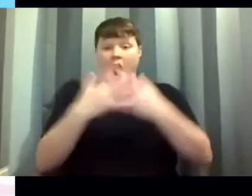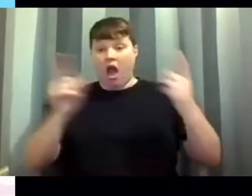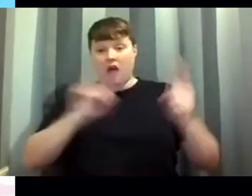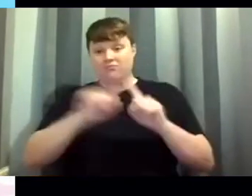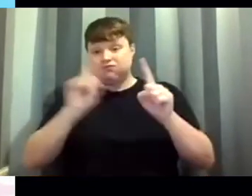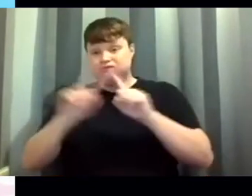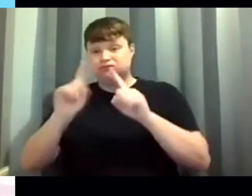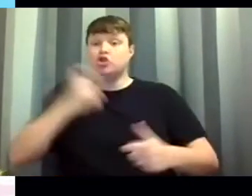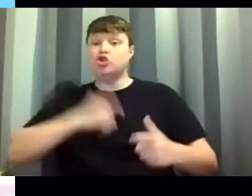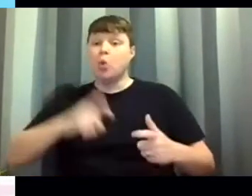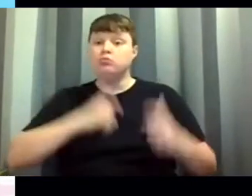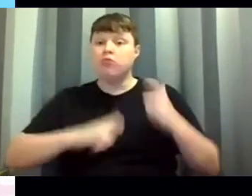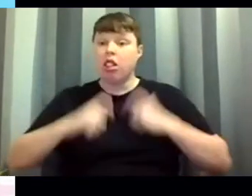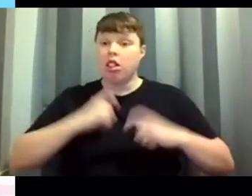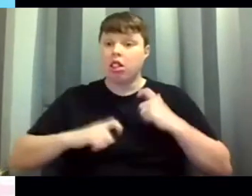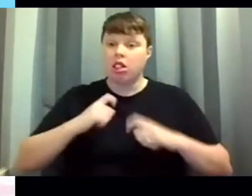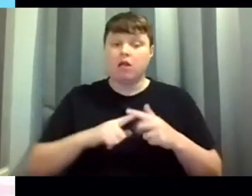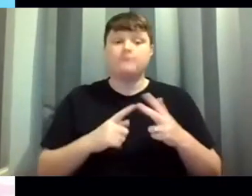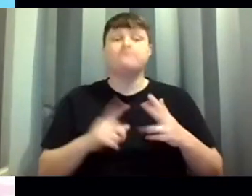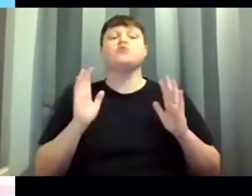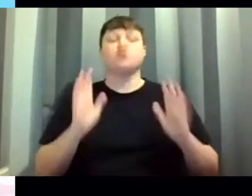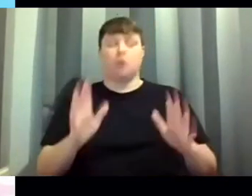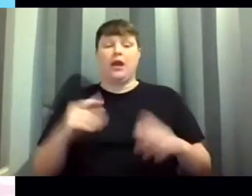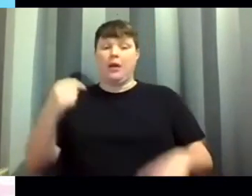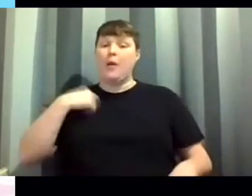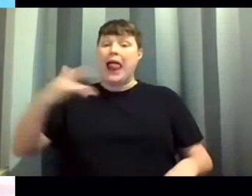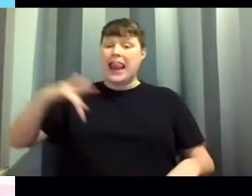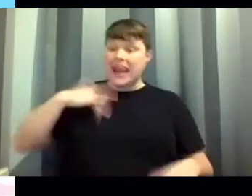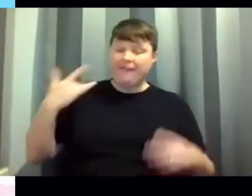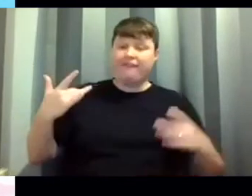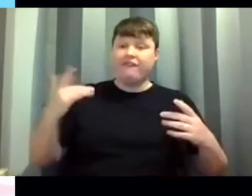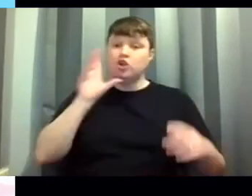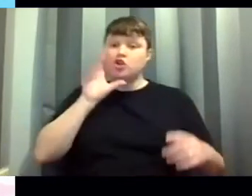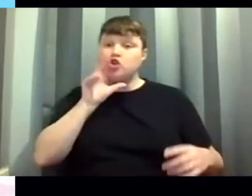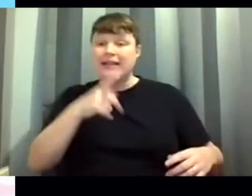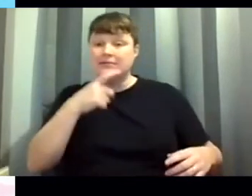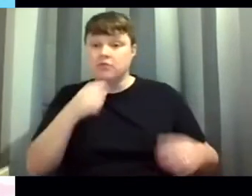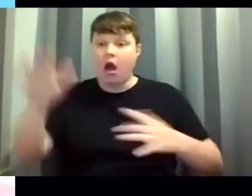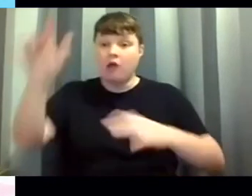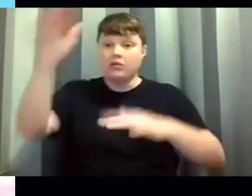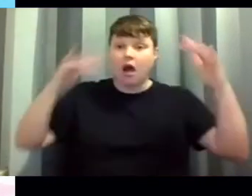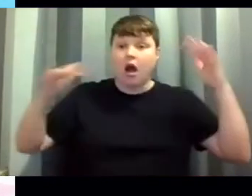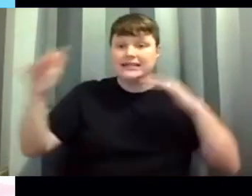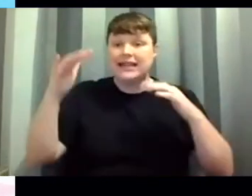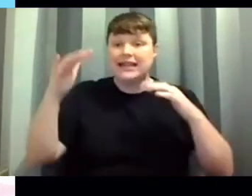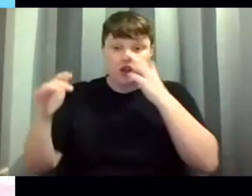Now, we live in a gendered society. We live in a society with gendered social norms and